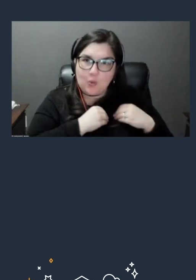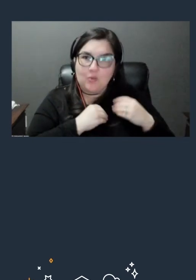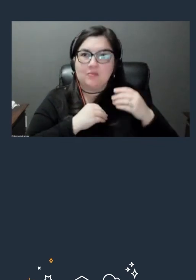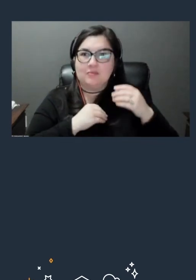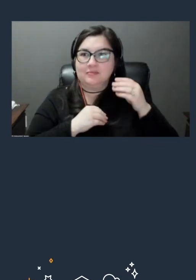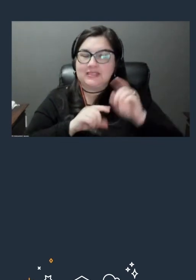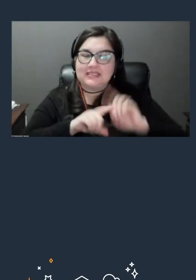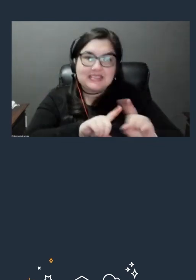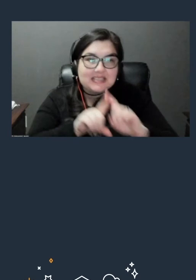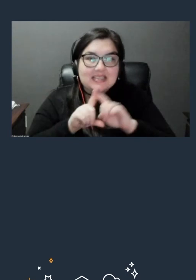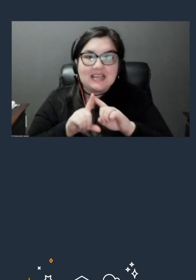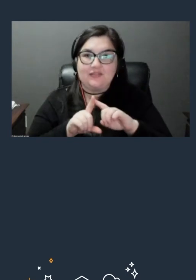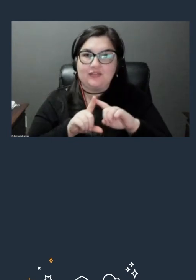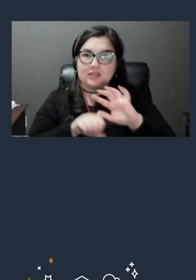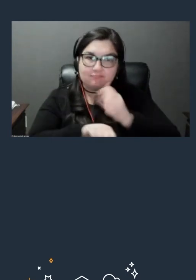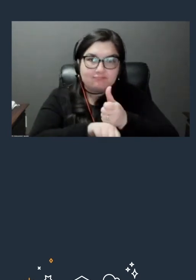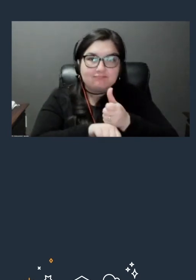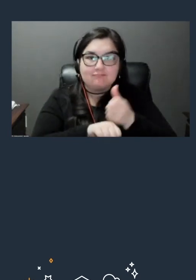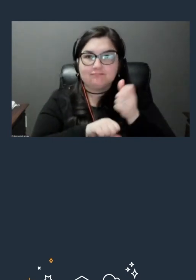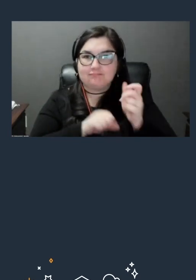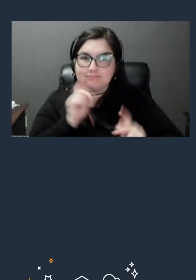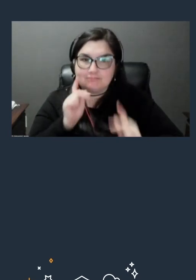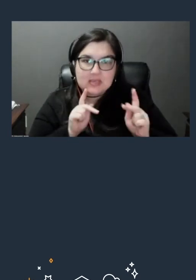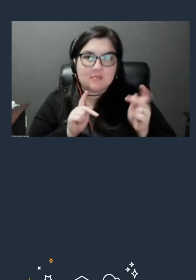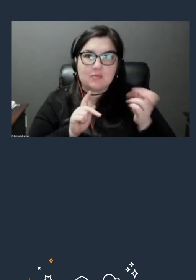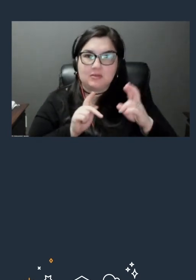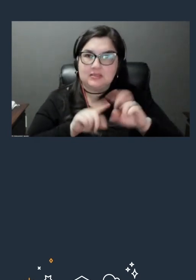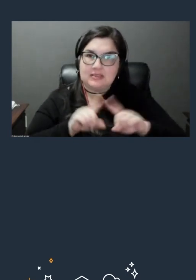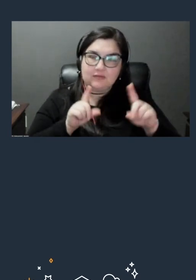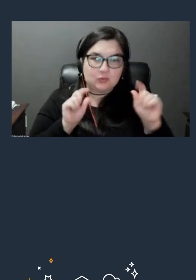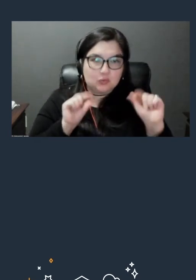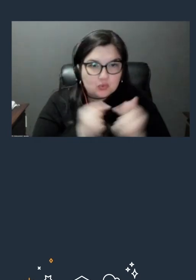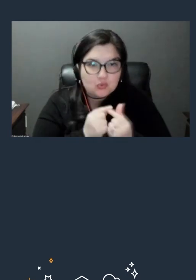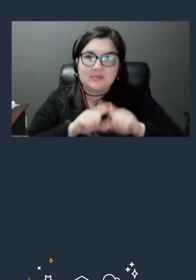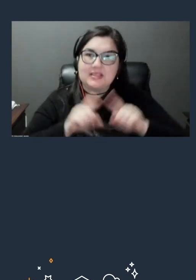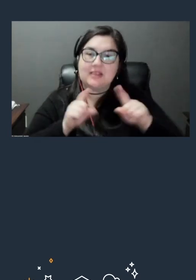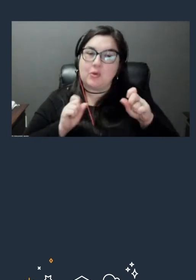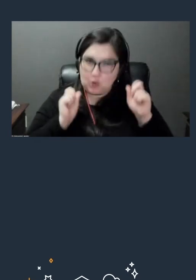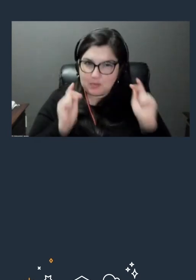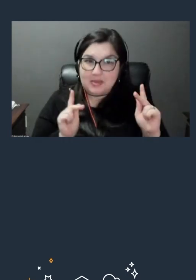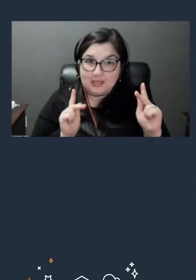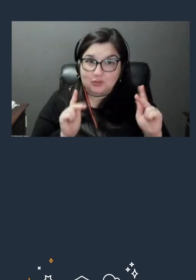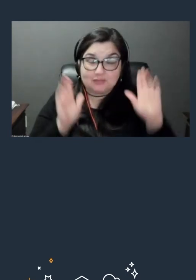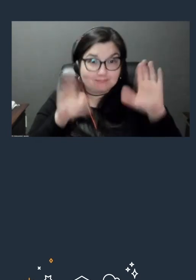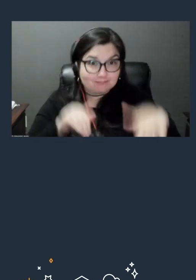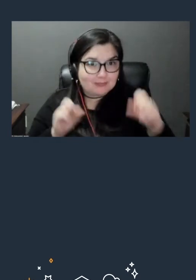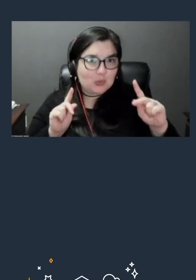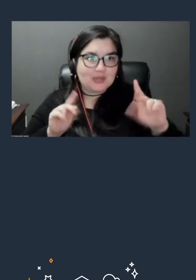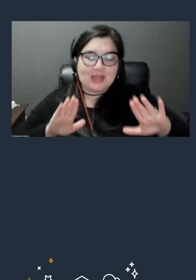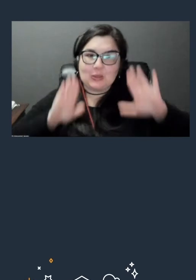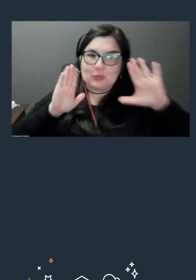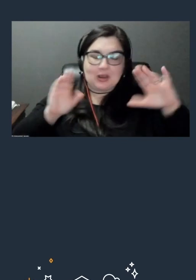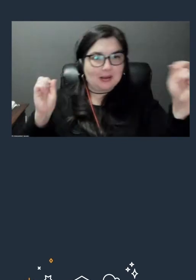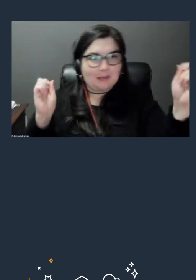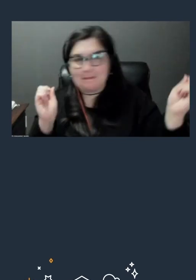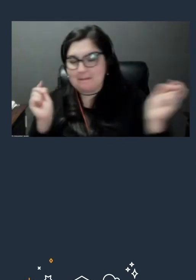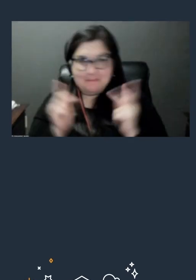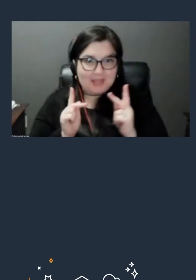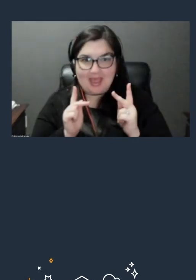in a different set of permissions. Okay, great, but coming back to this global reach, 'cause that's really at the heart